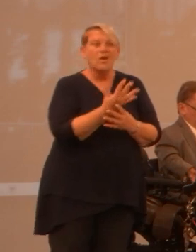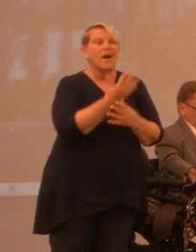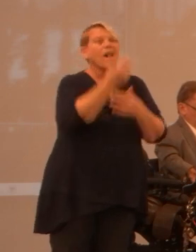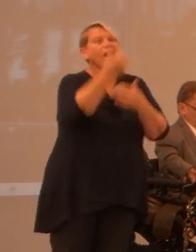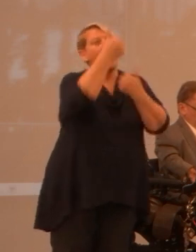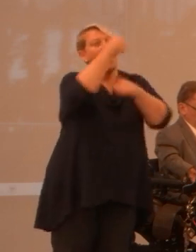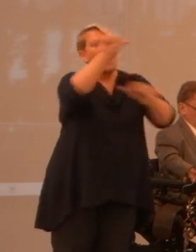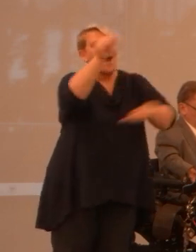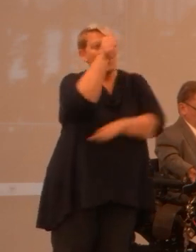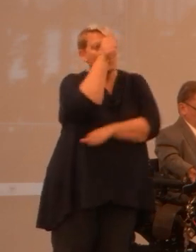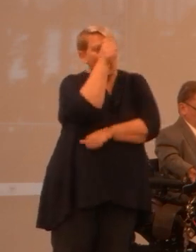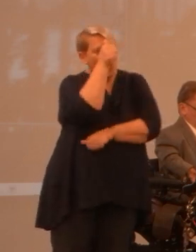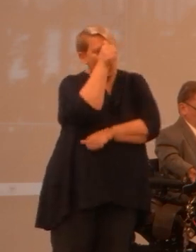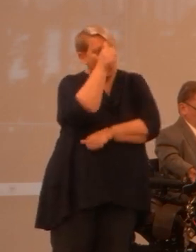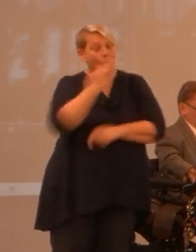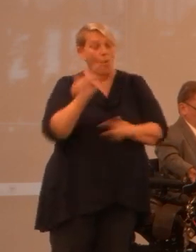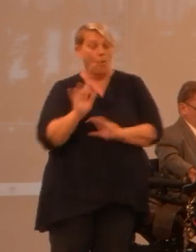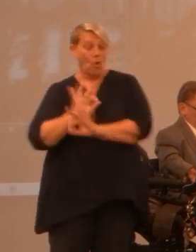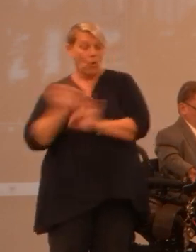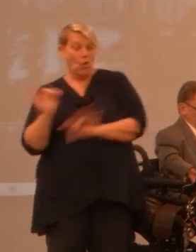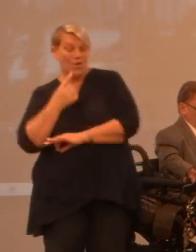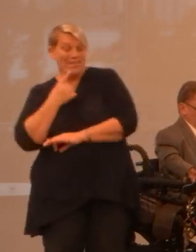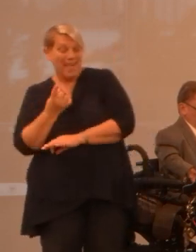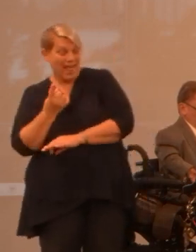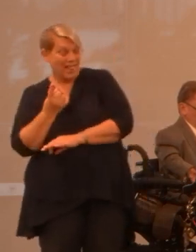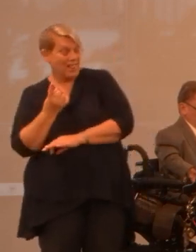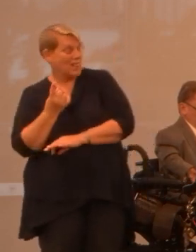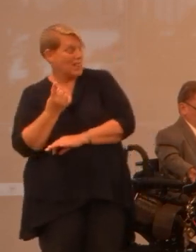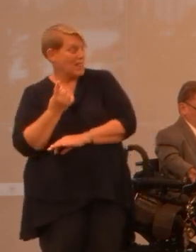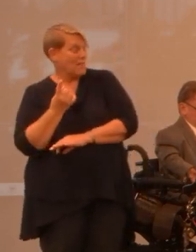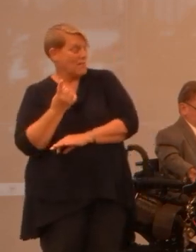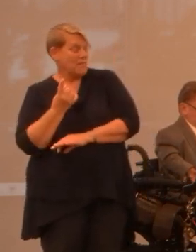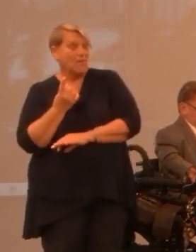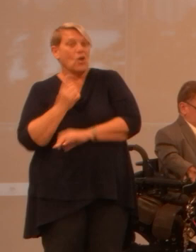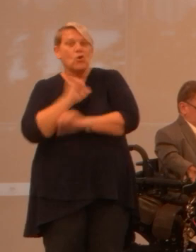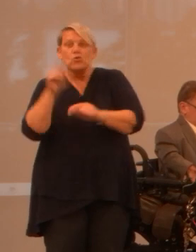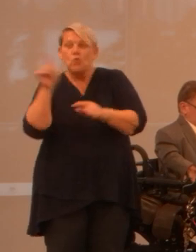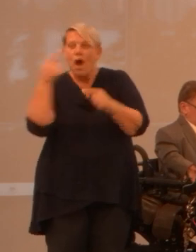It's in your benefit, what they're not telling us is 'use your eyes to see,'